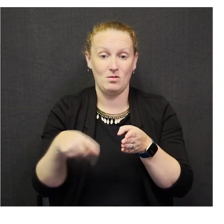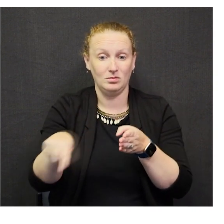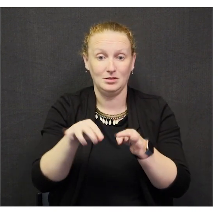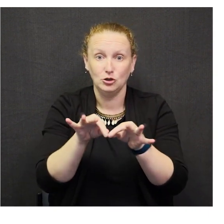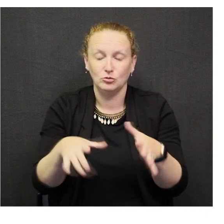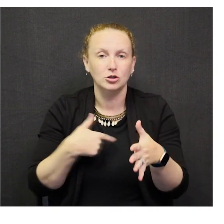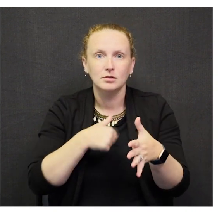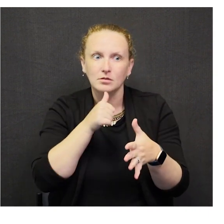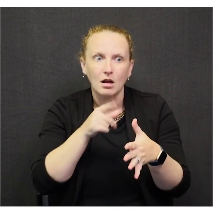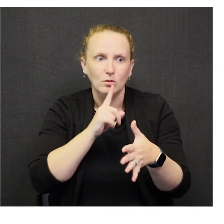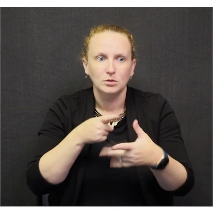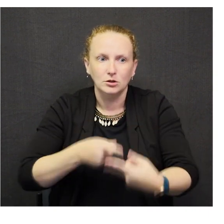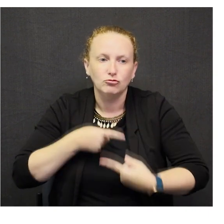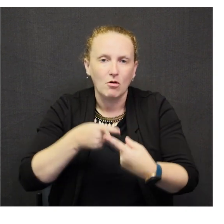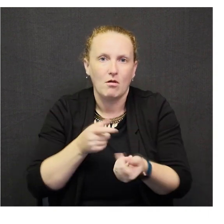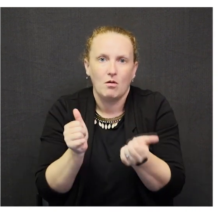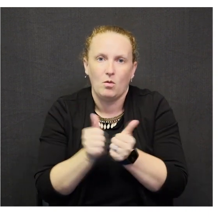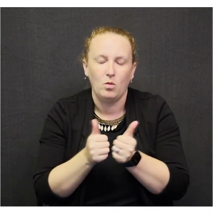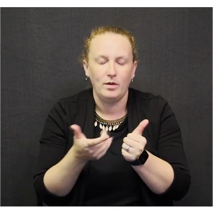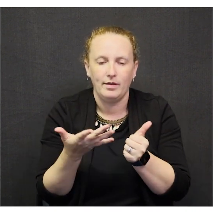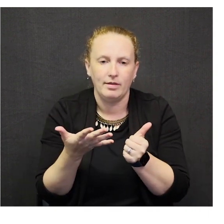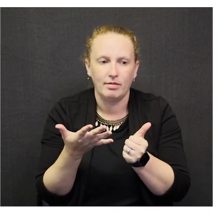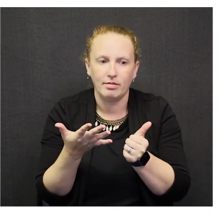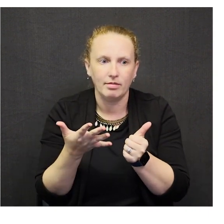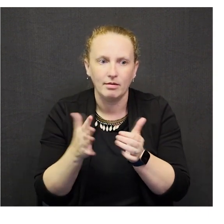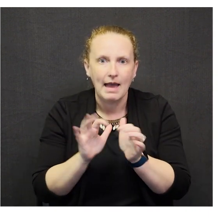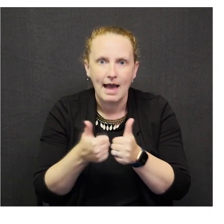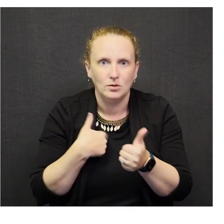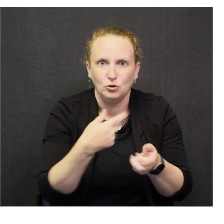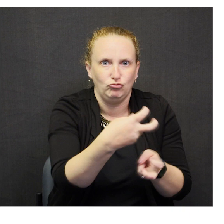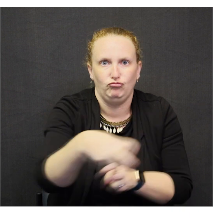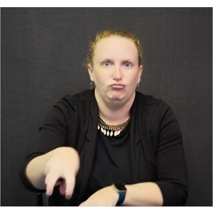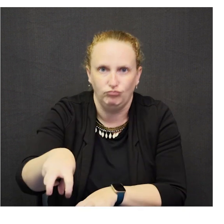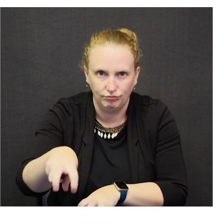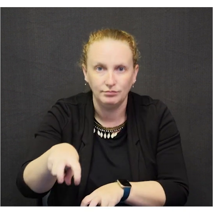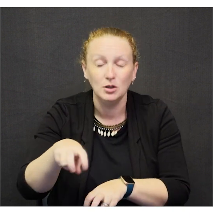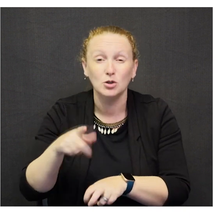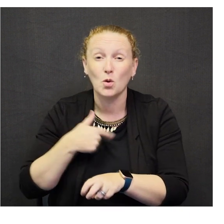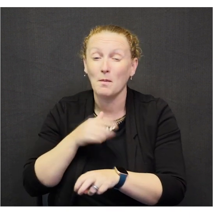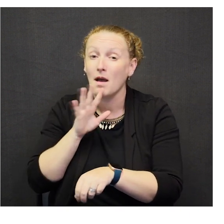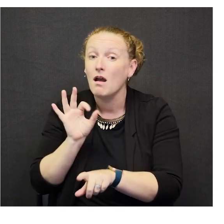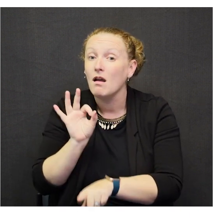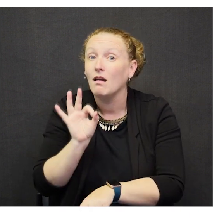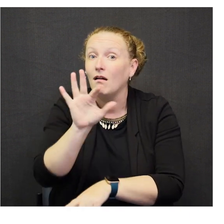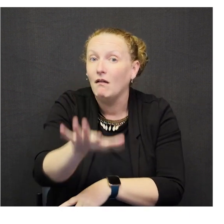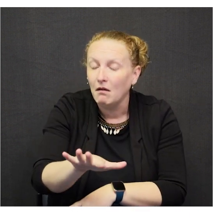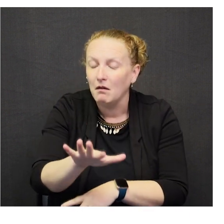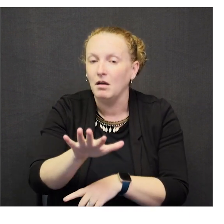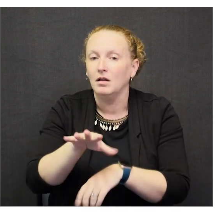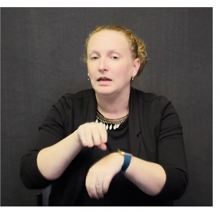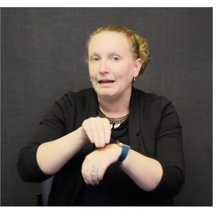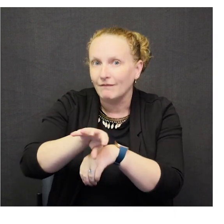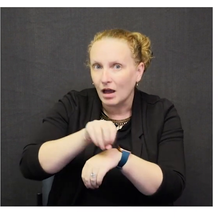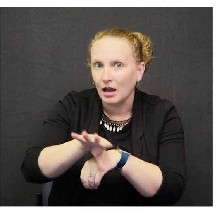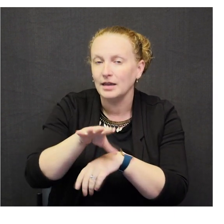wave it to look at. How can you route some of your calls, if not most of your call,